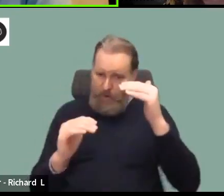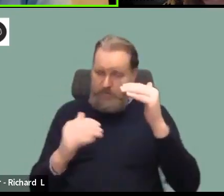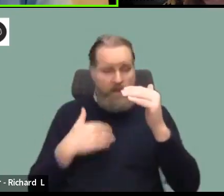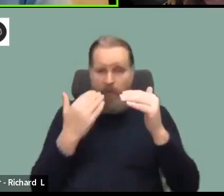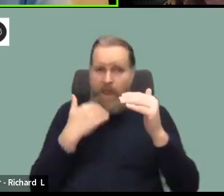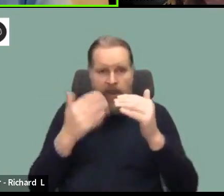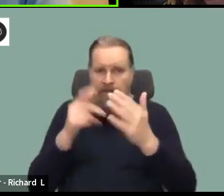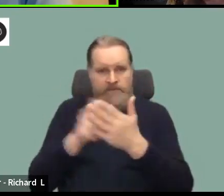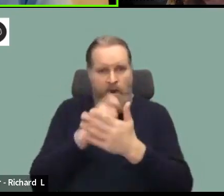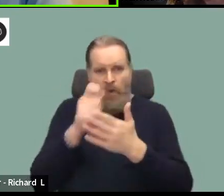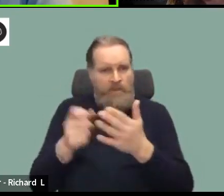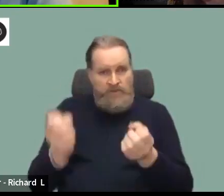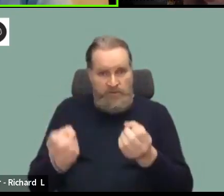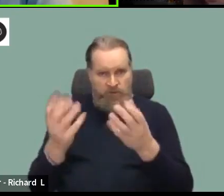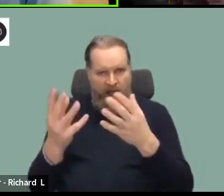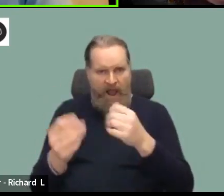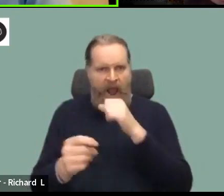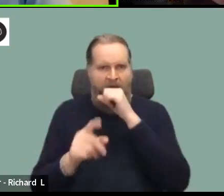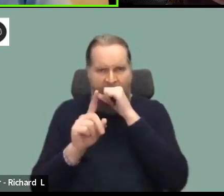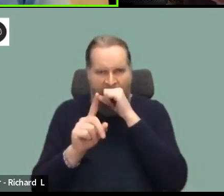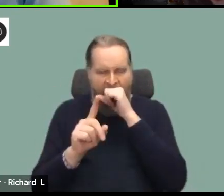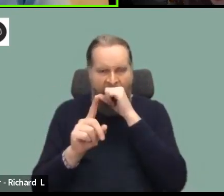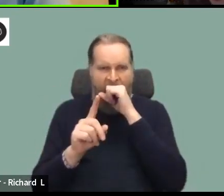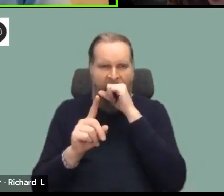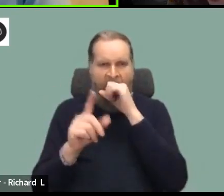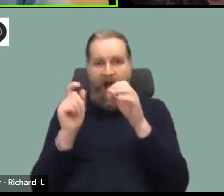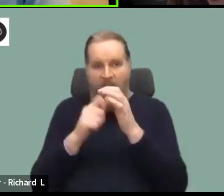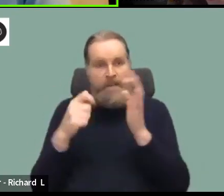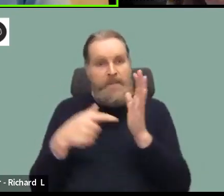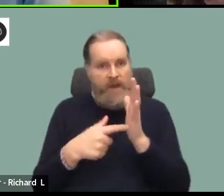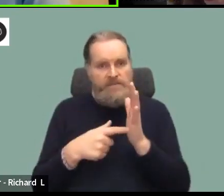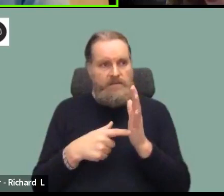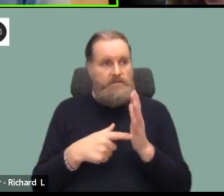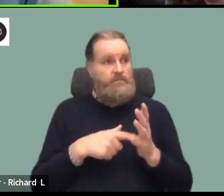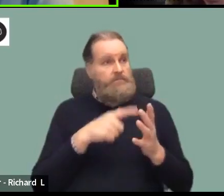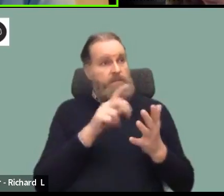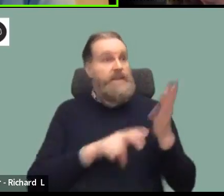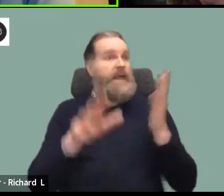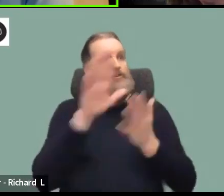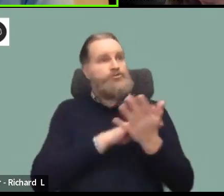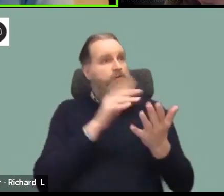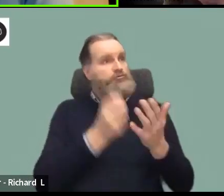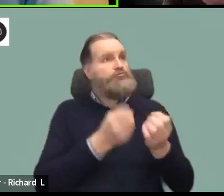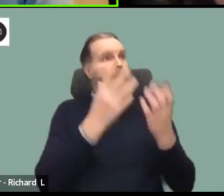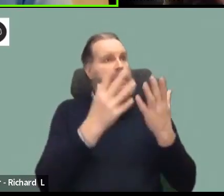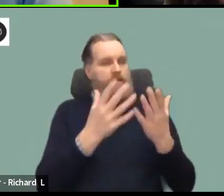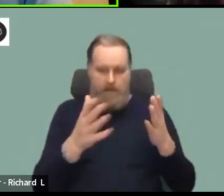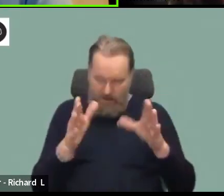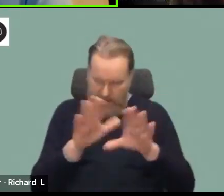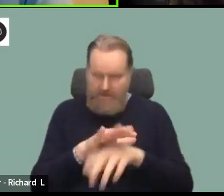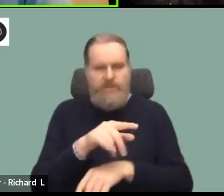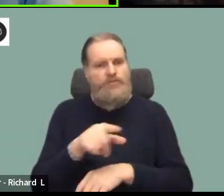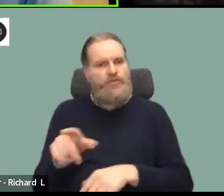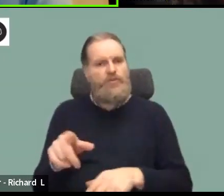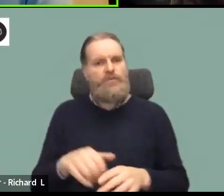then the answer is yes, in two ways. Firstly any ongoing Firstly any ongoing dialogue between pCs and he Marcy between pCs and he Marcy about the feature and clearly.